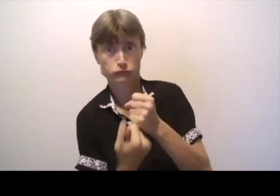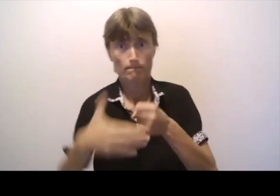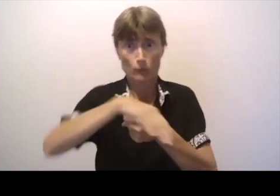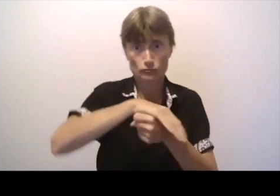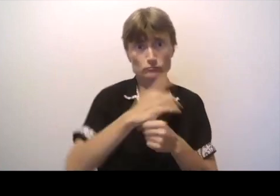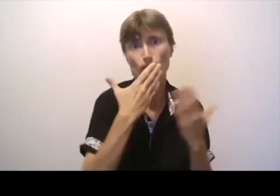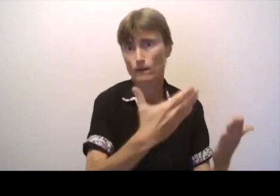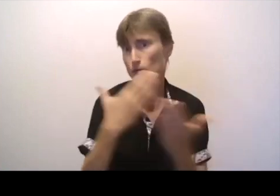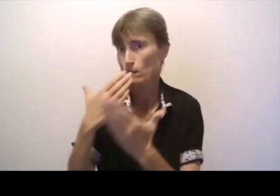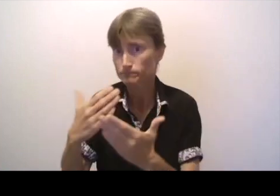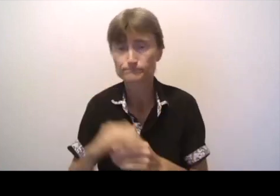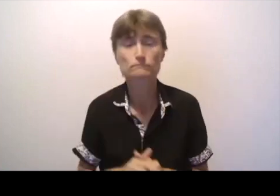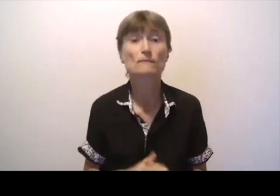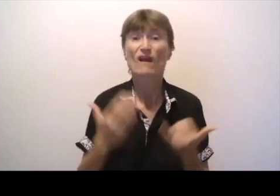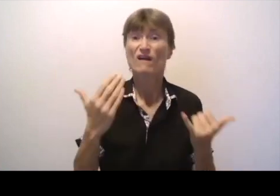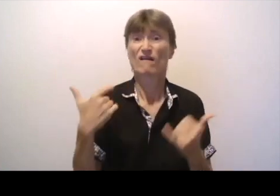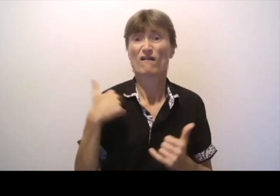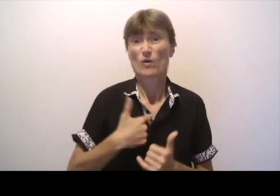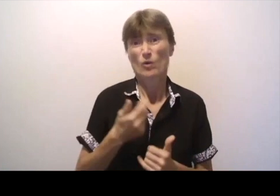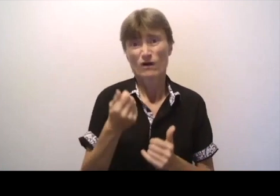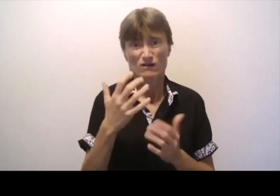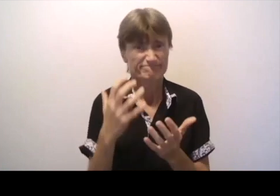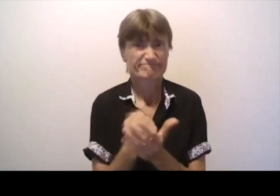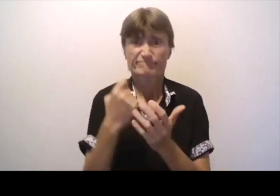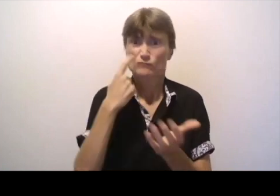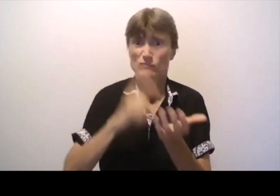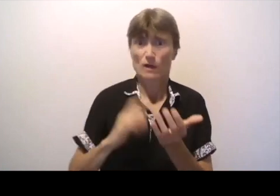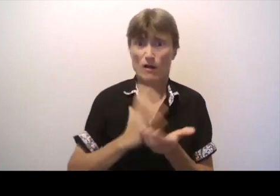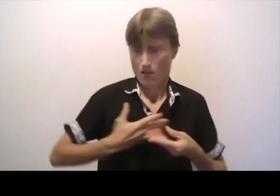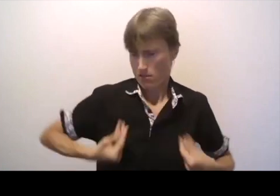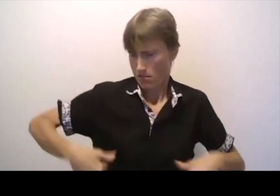territorial acknowledgement so in the spirit of reconciliation